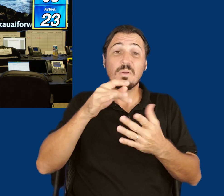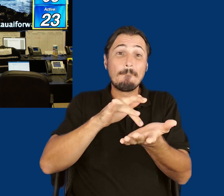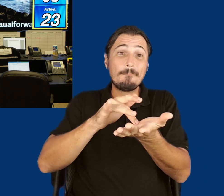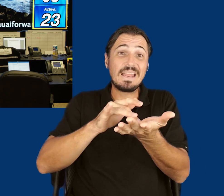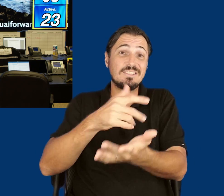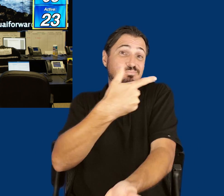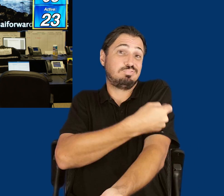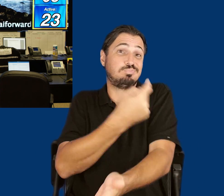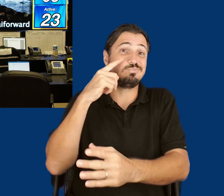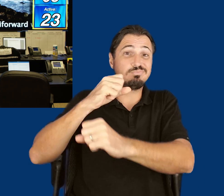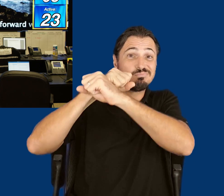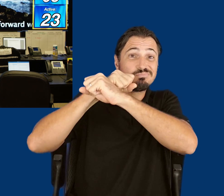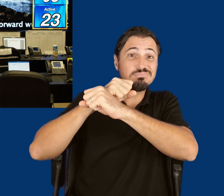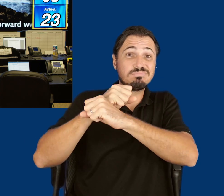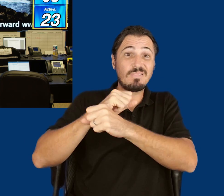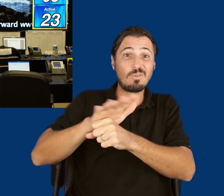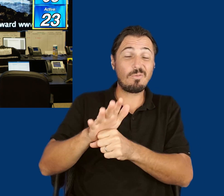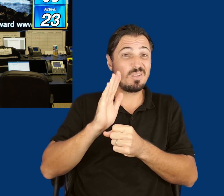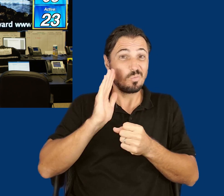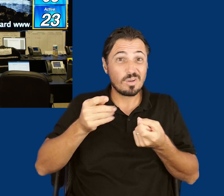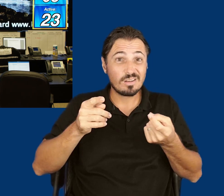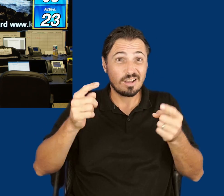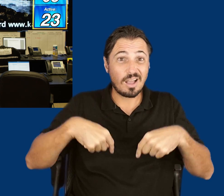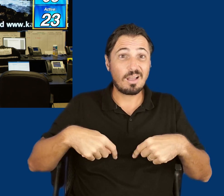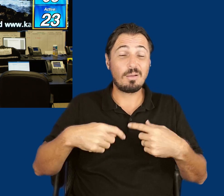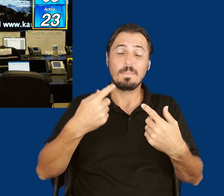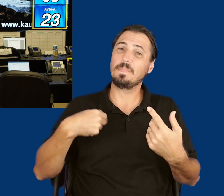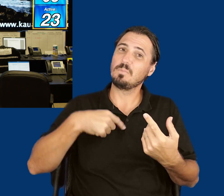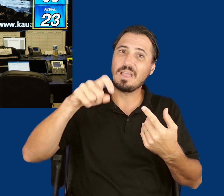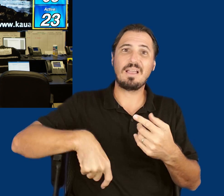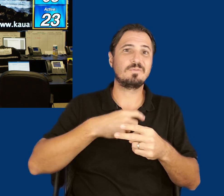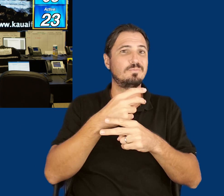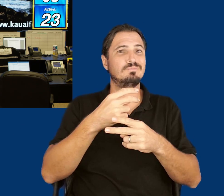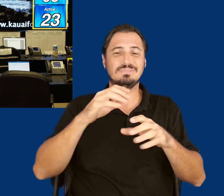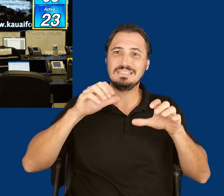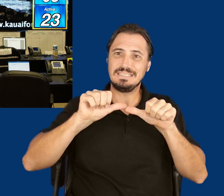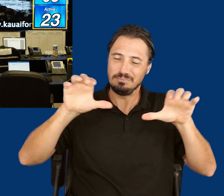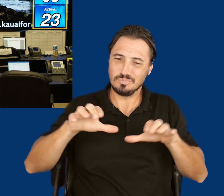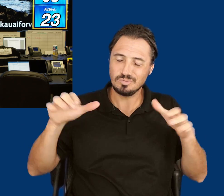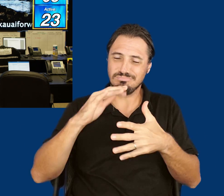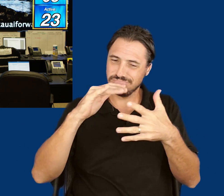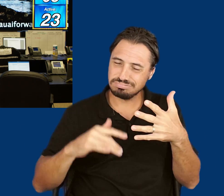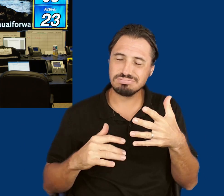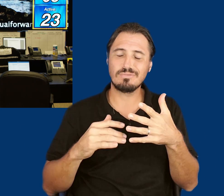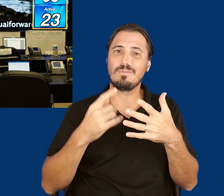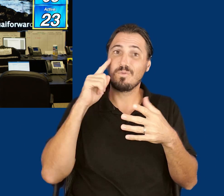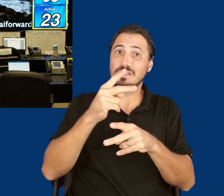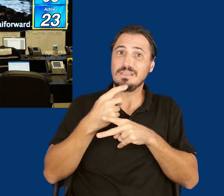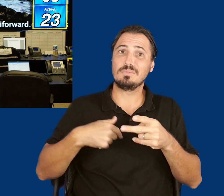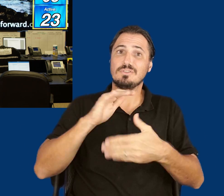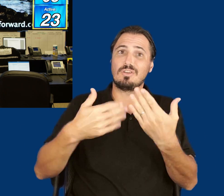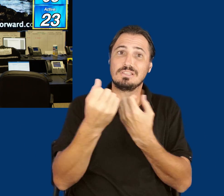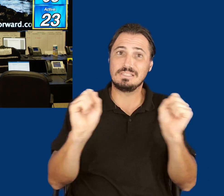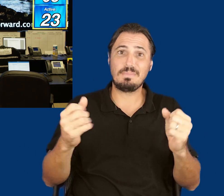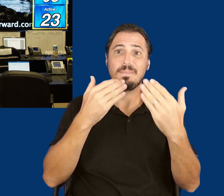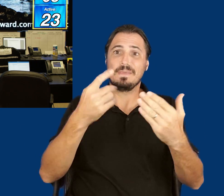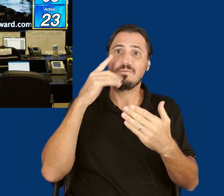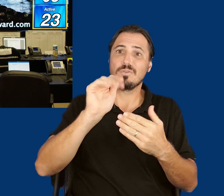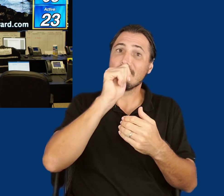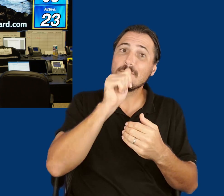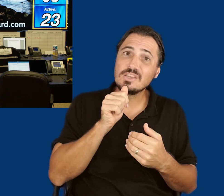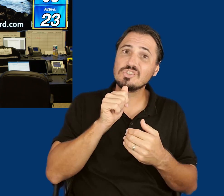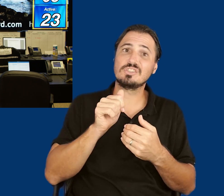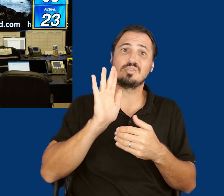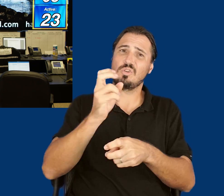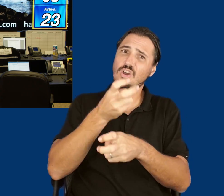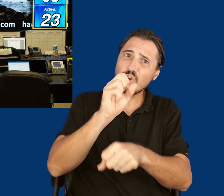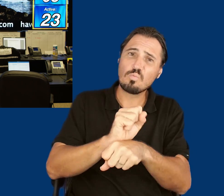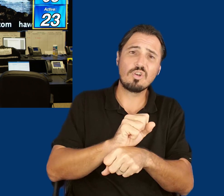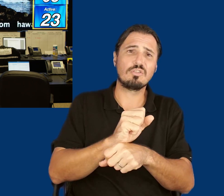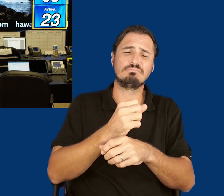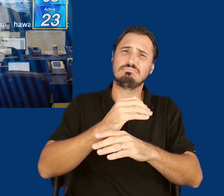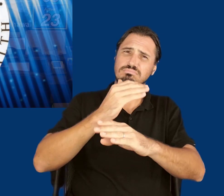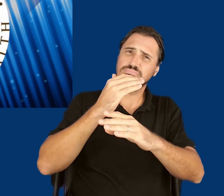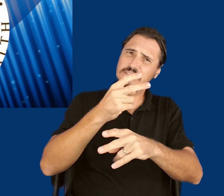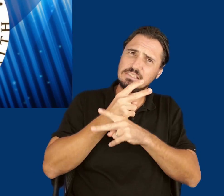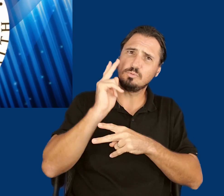season, and maintain the protective practices that we know have kept us safe. Thank you for your patience, your persistence, and your continued hard work to keep Kauai safe. Mahalo!